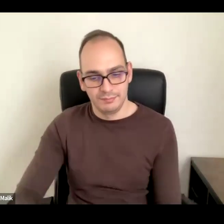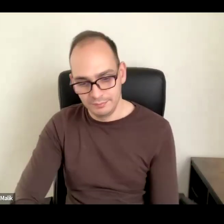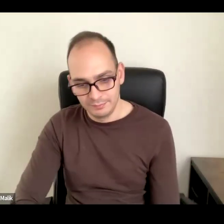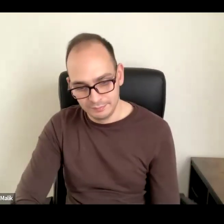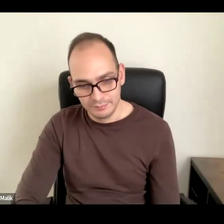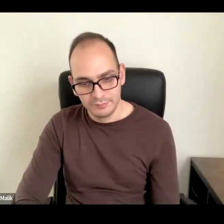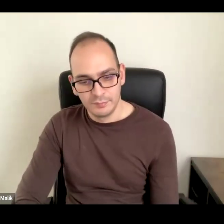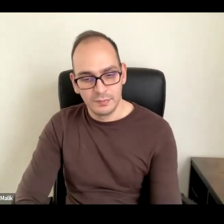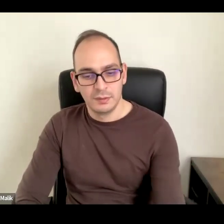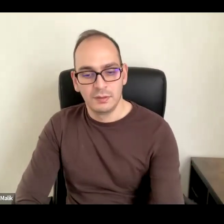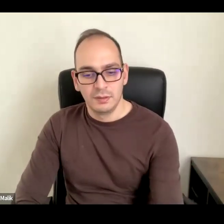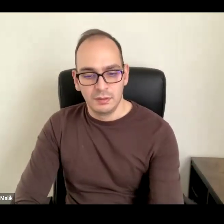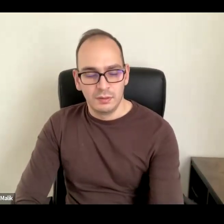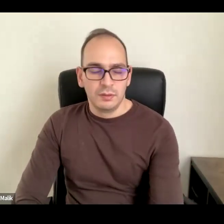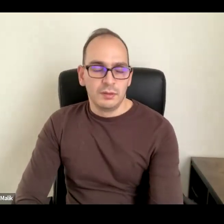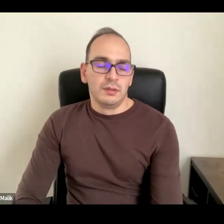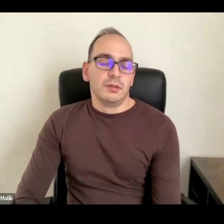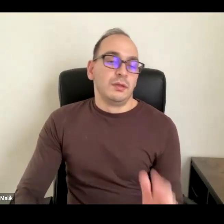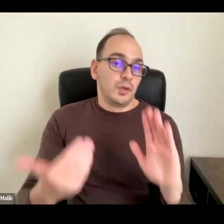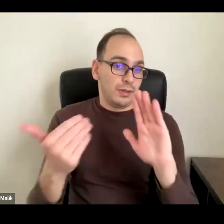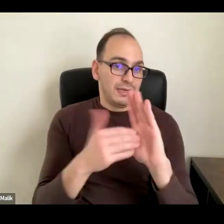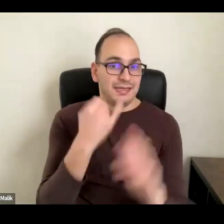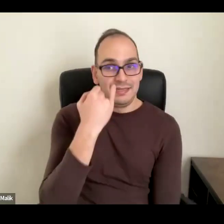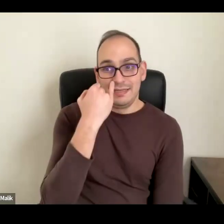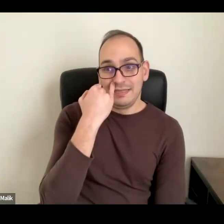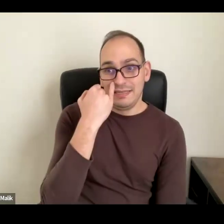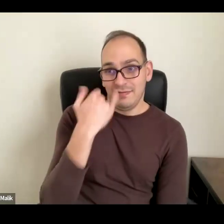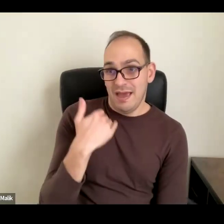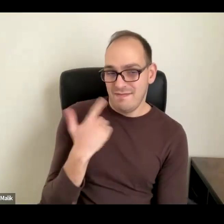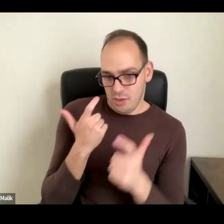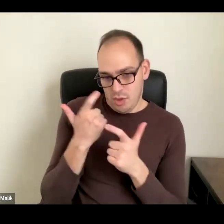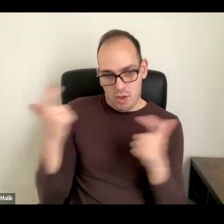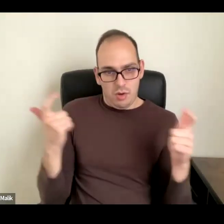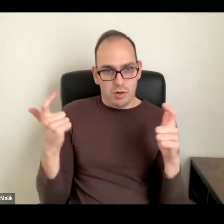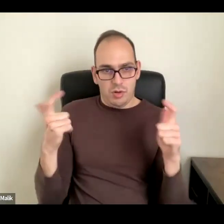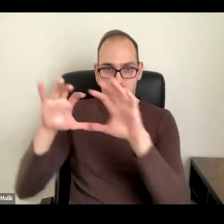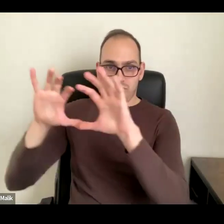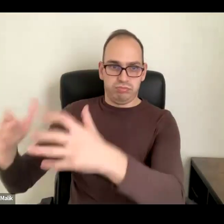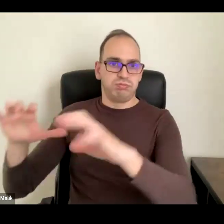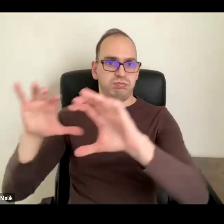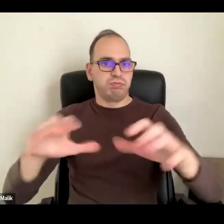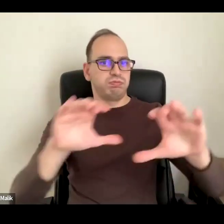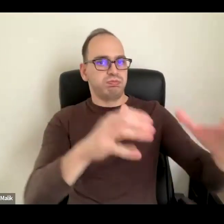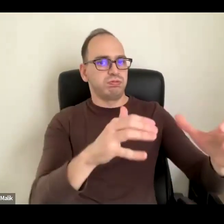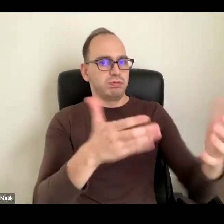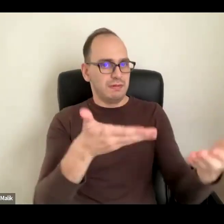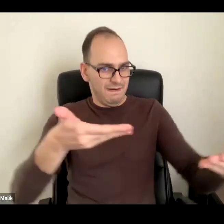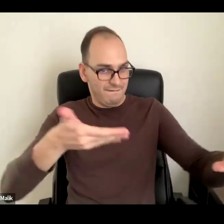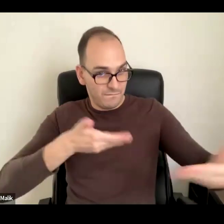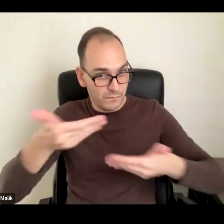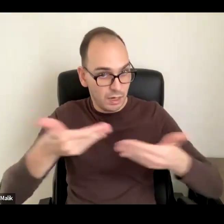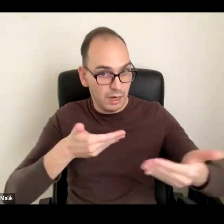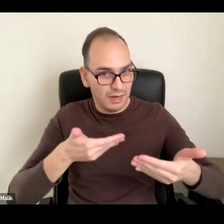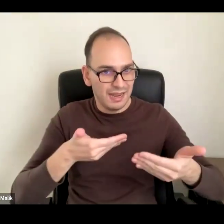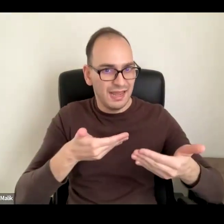So again, if you have a large group of parties that you've invited to consult, only a small group